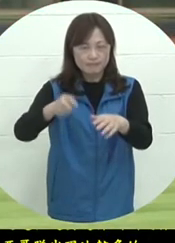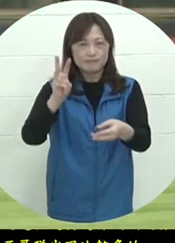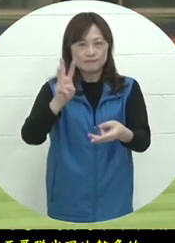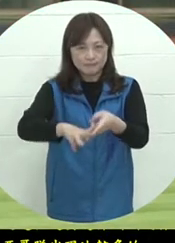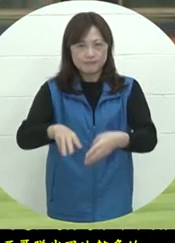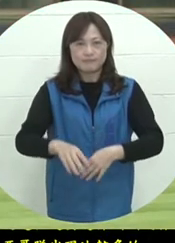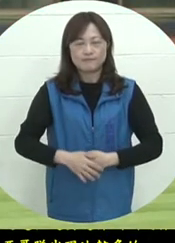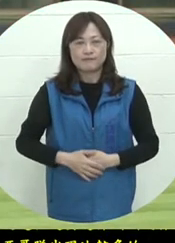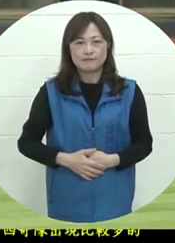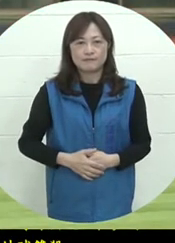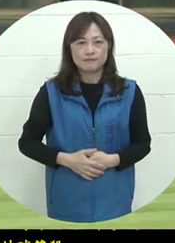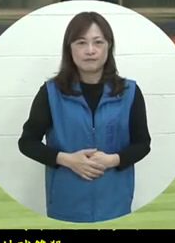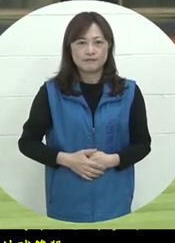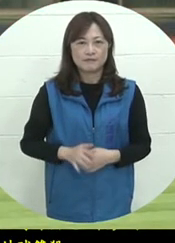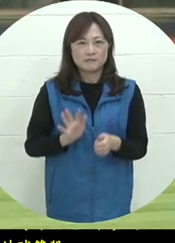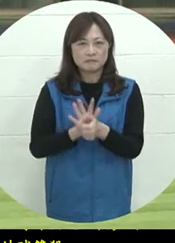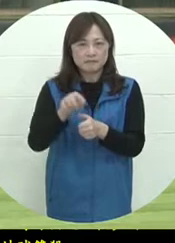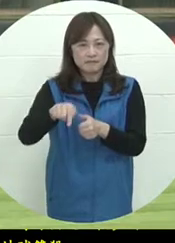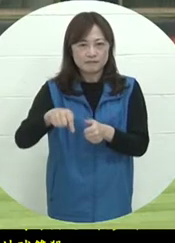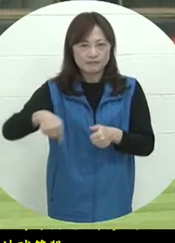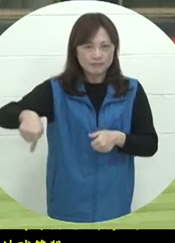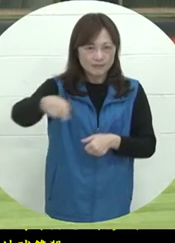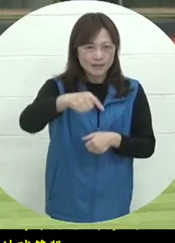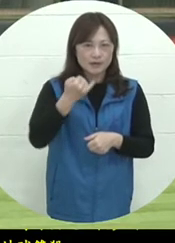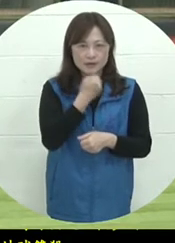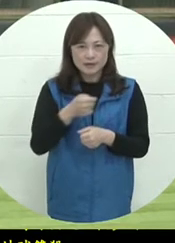. With this kind of hit, there is a chance to score.